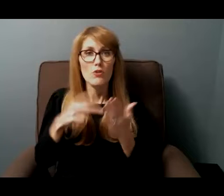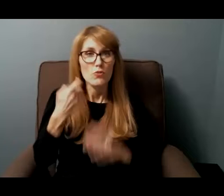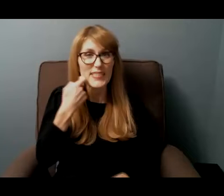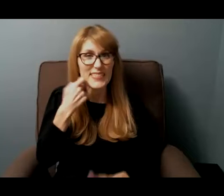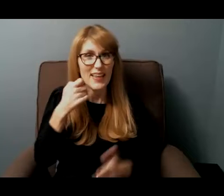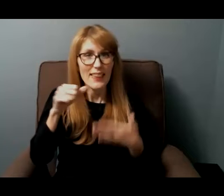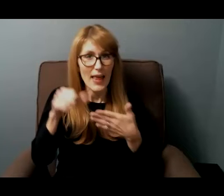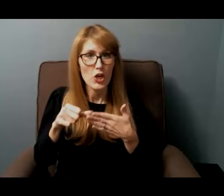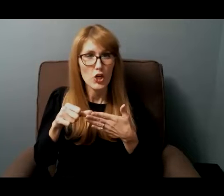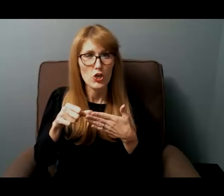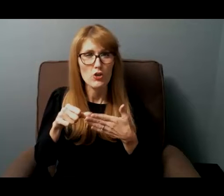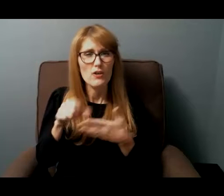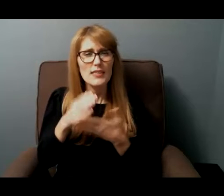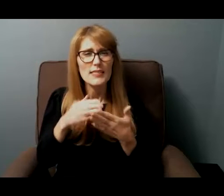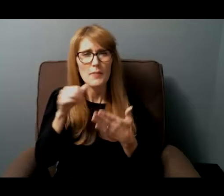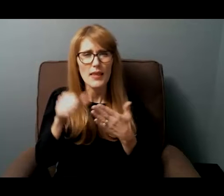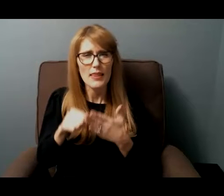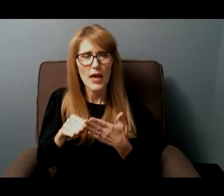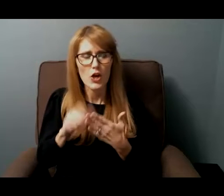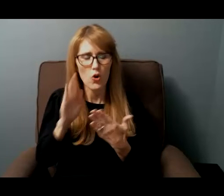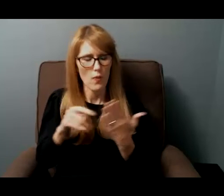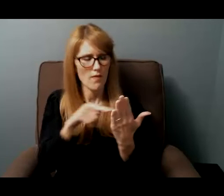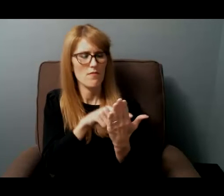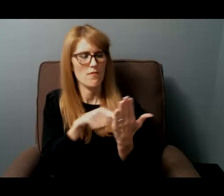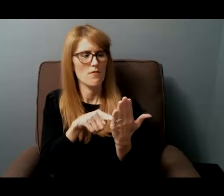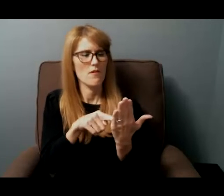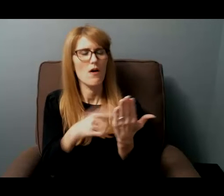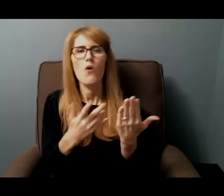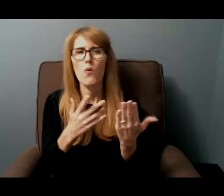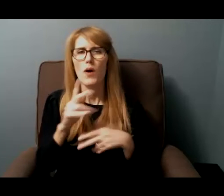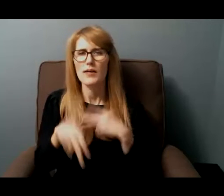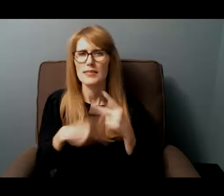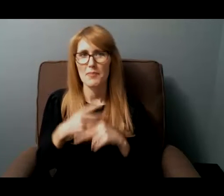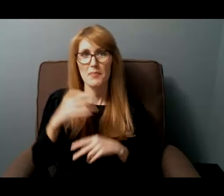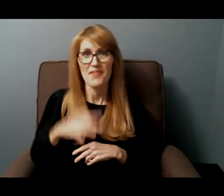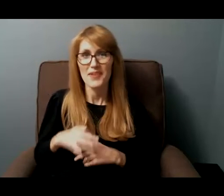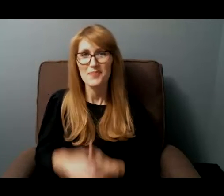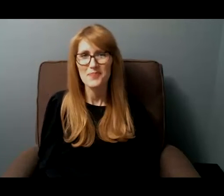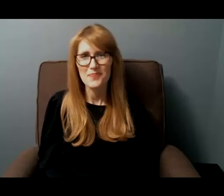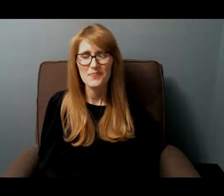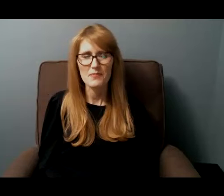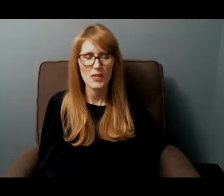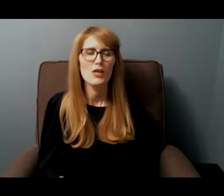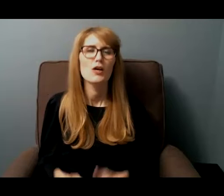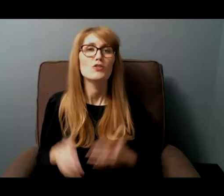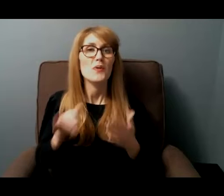letters will say what benefit type a person has. So that's really the basics of what SSDI is. It's